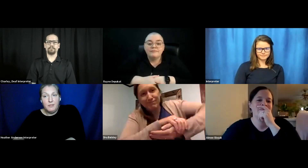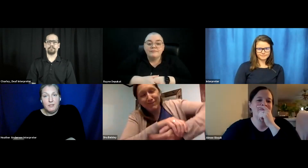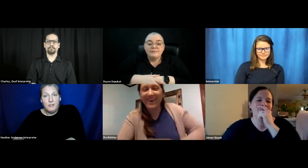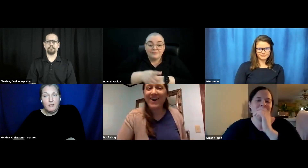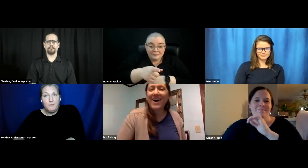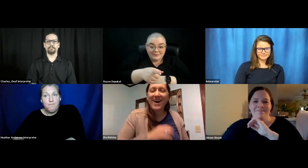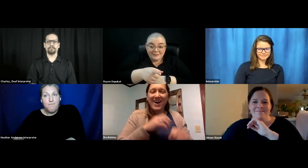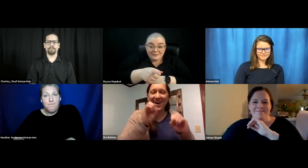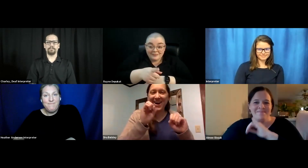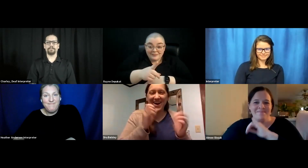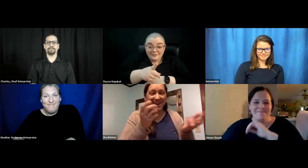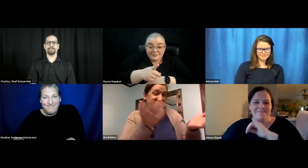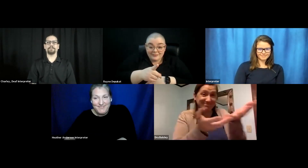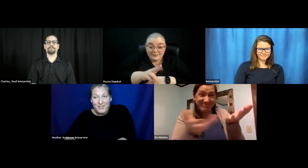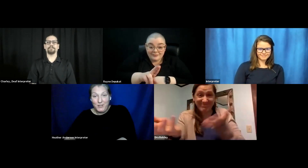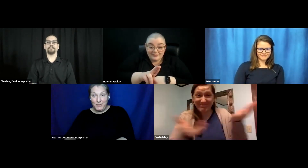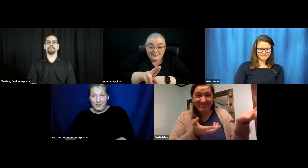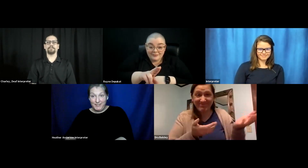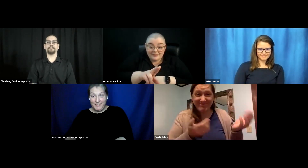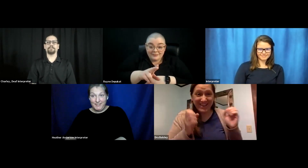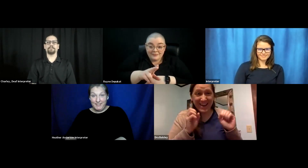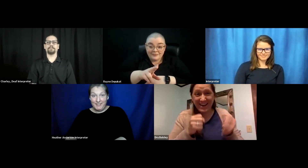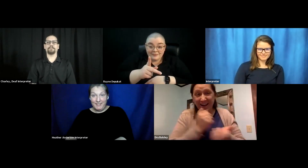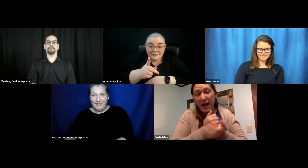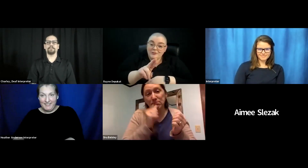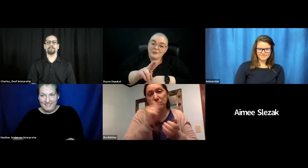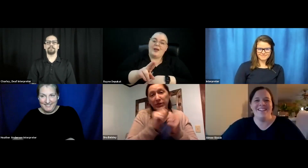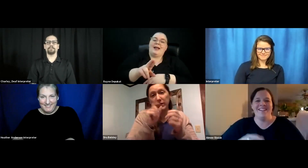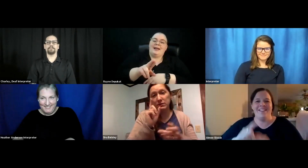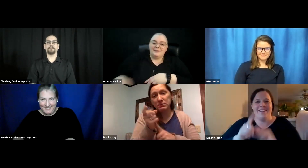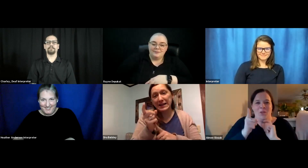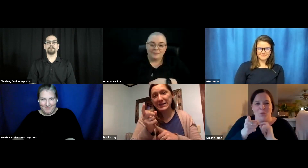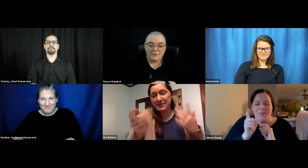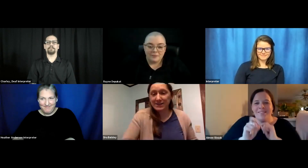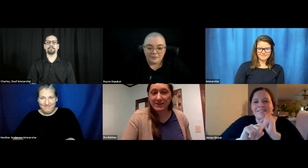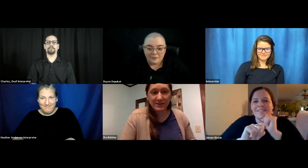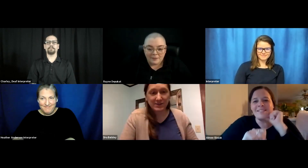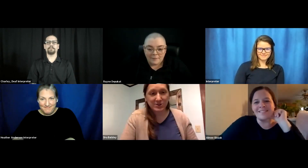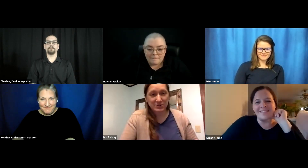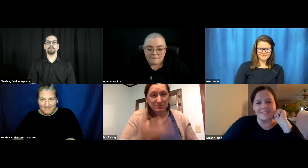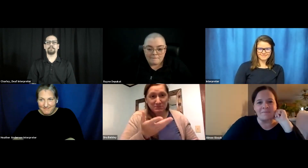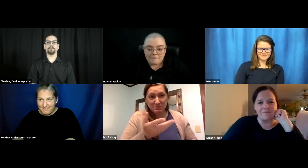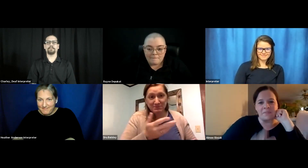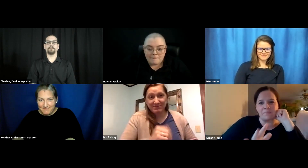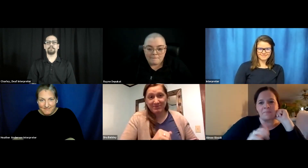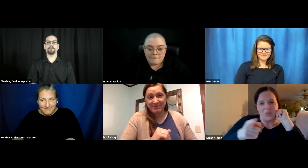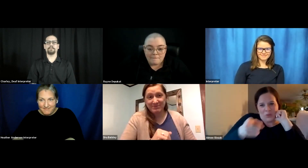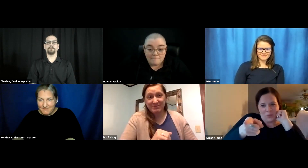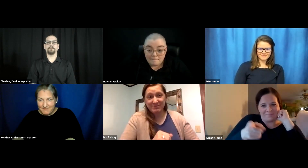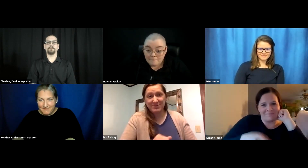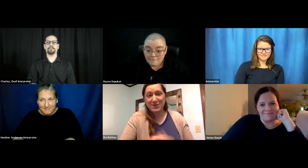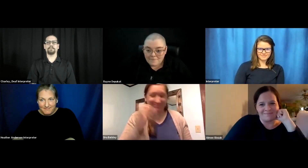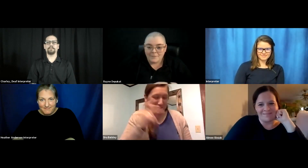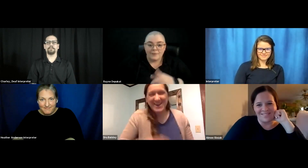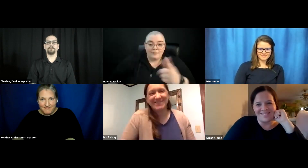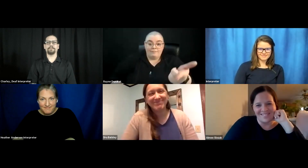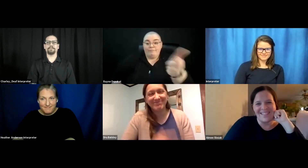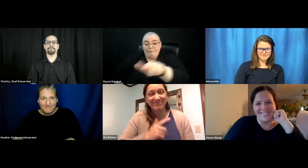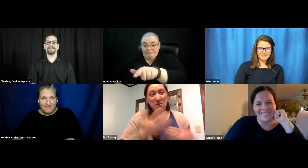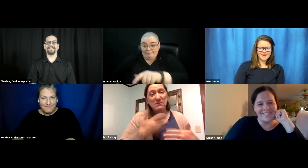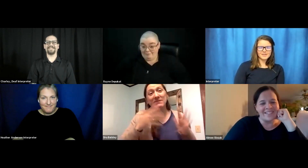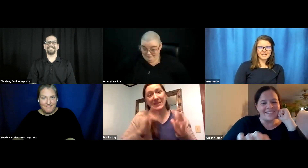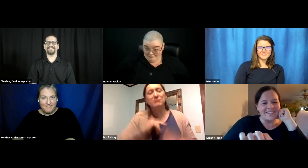Don't make me twist your arm to.